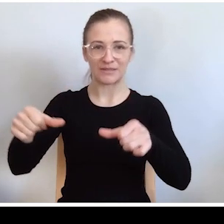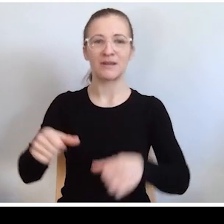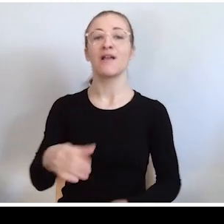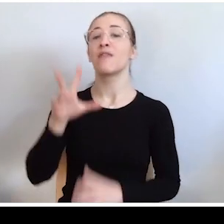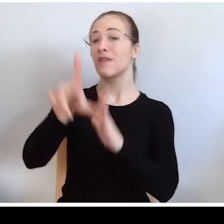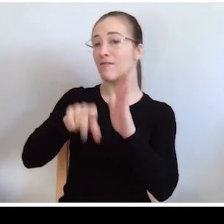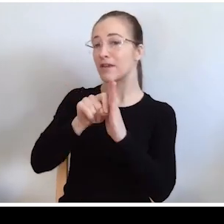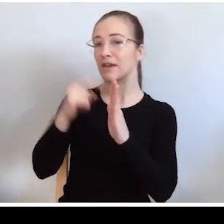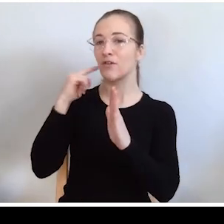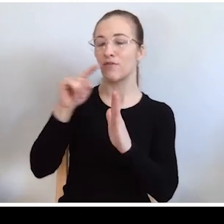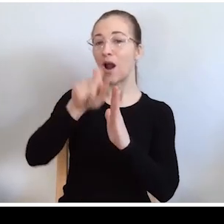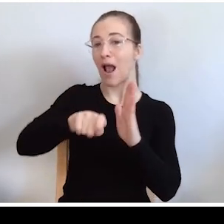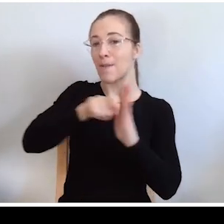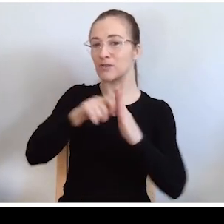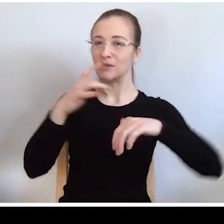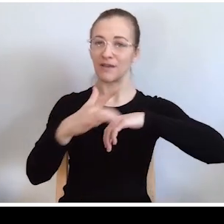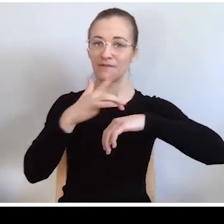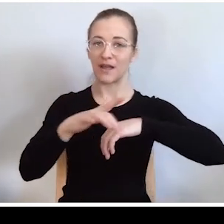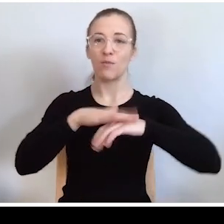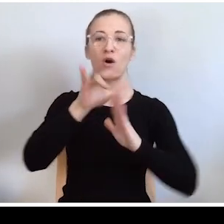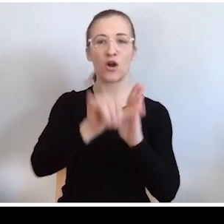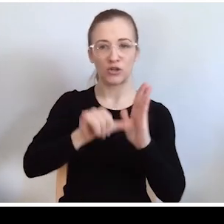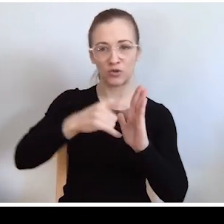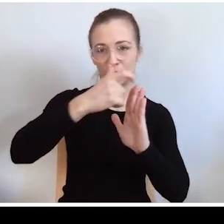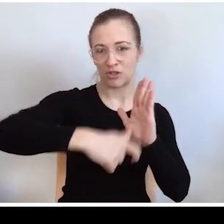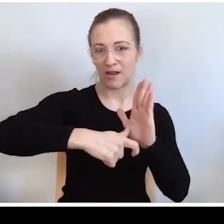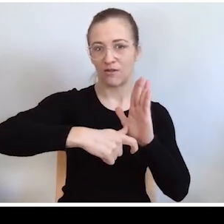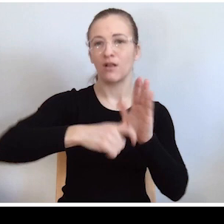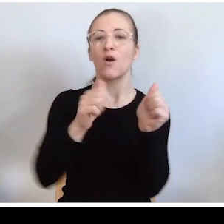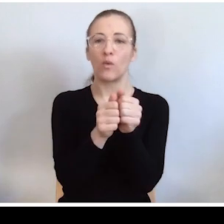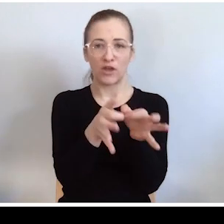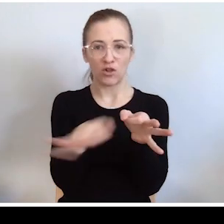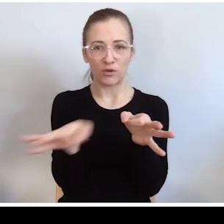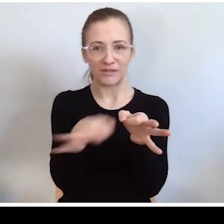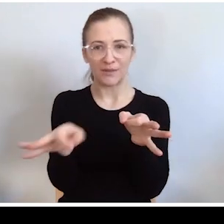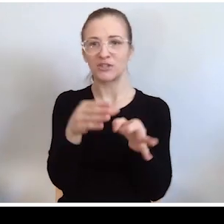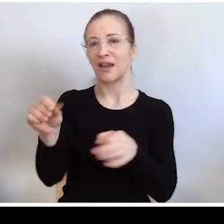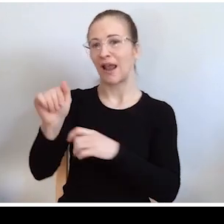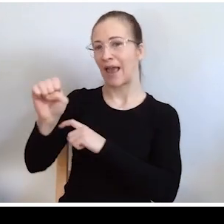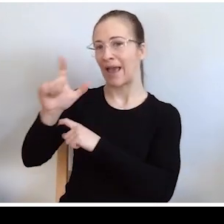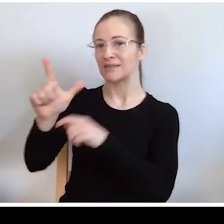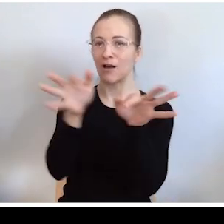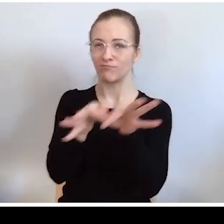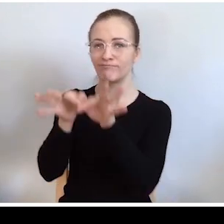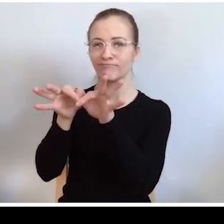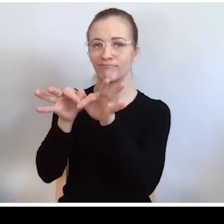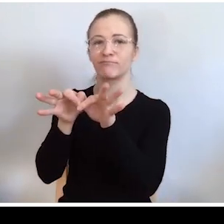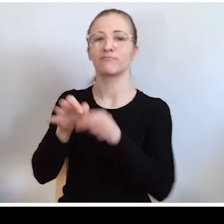The video for this episode is available on our YouTube channel with closed captioning and ASL interpretation.